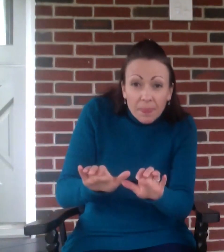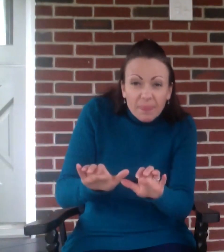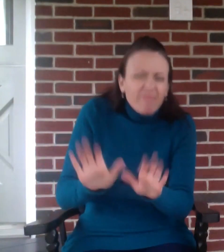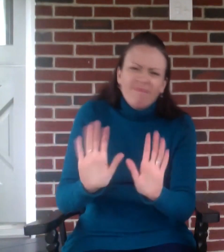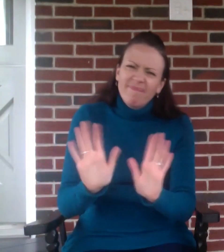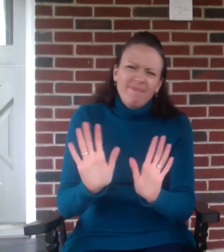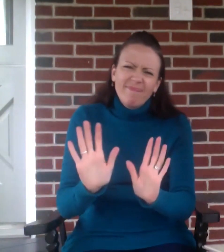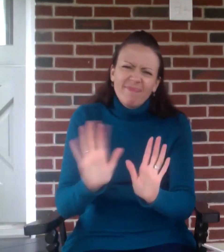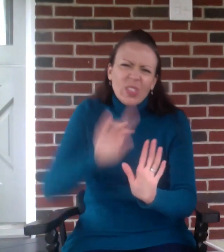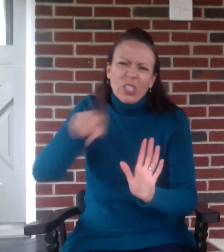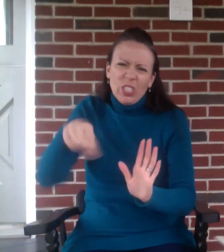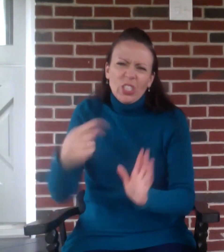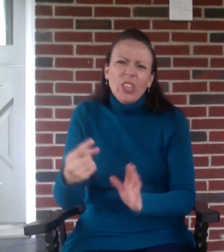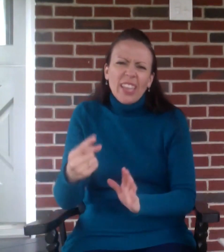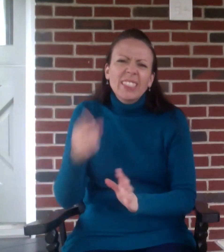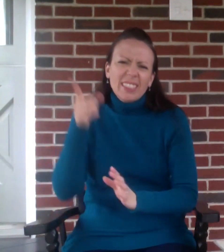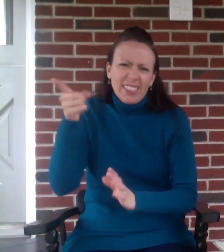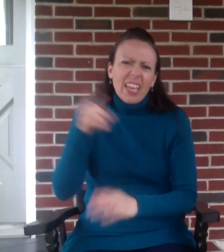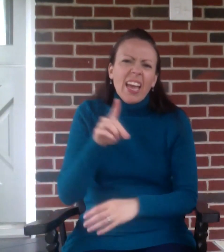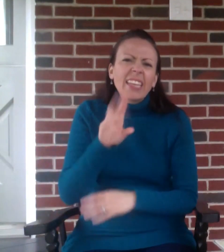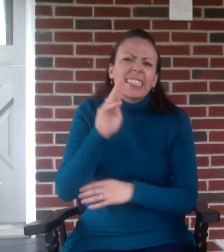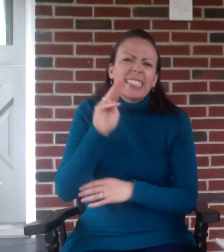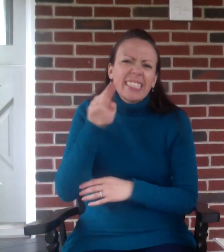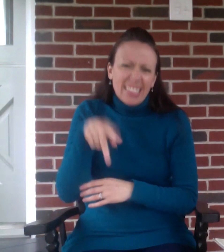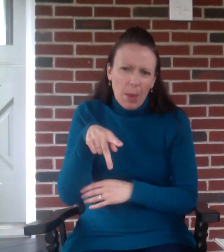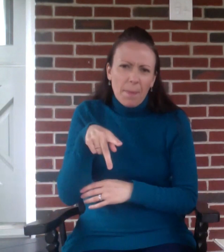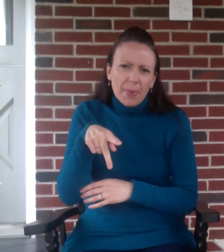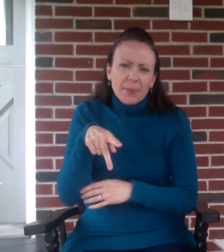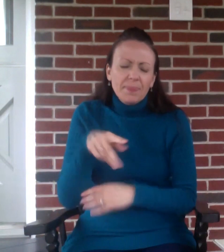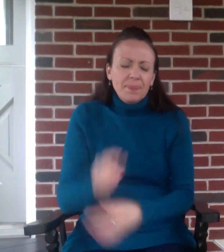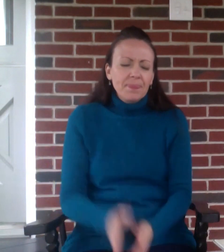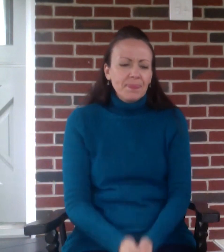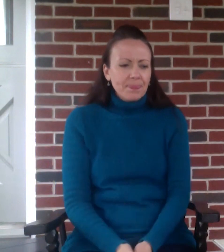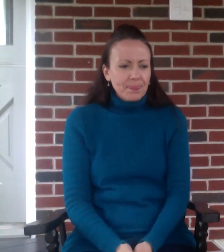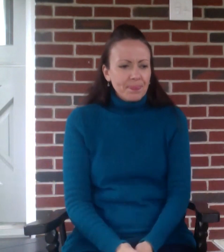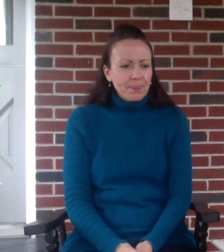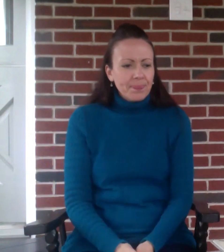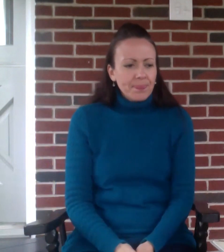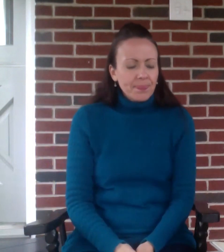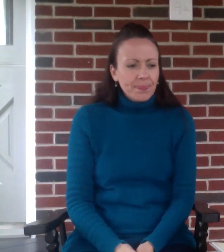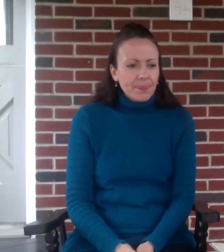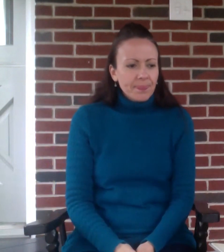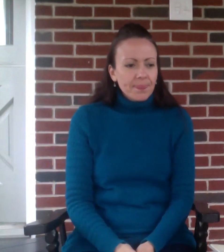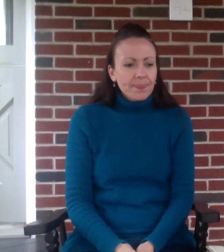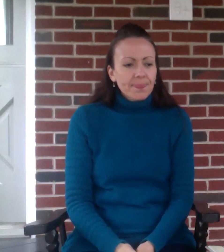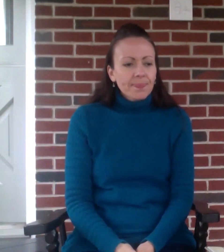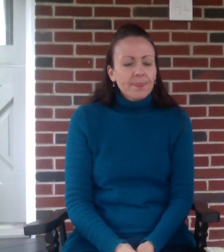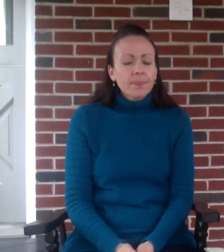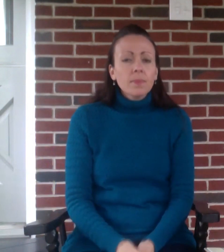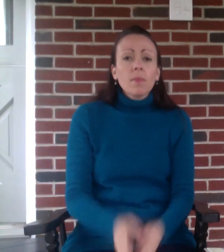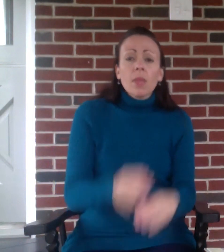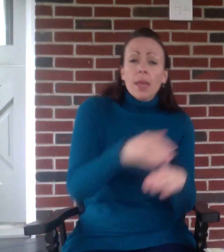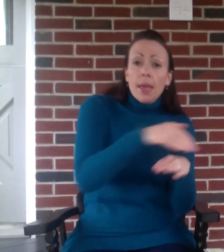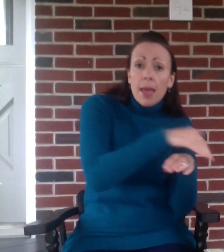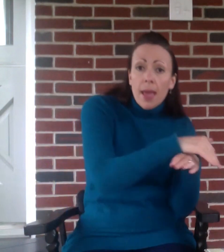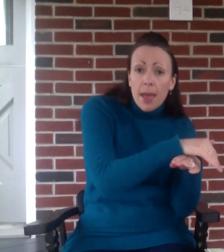And every night the old man dreams. He dreams